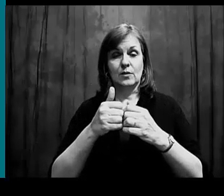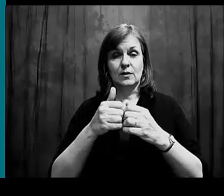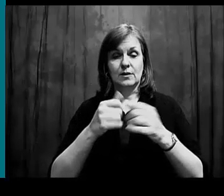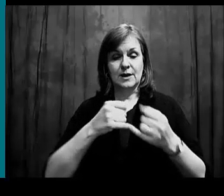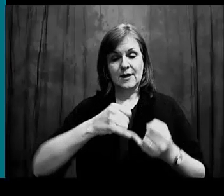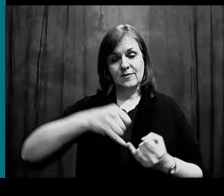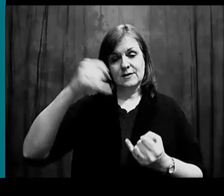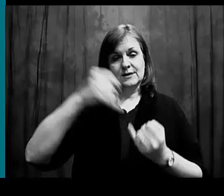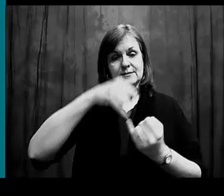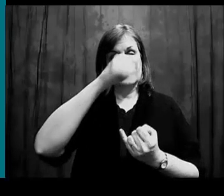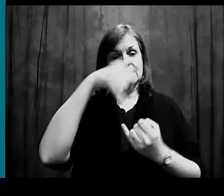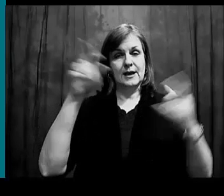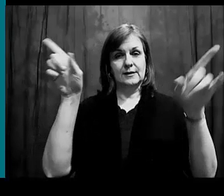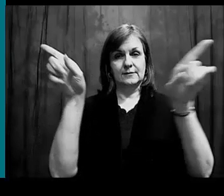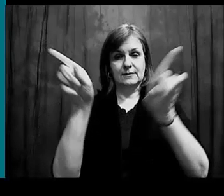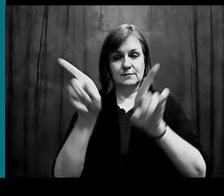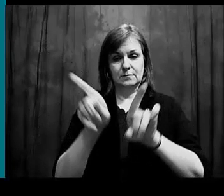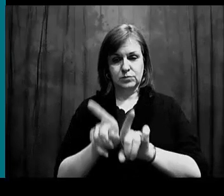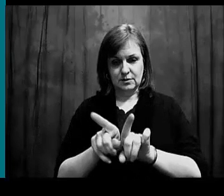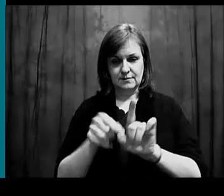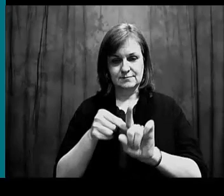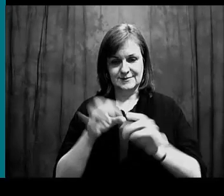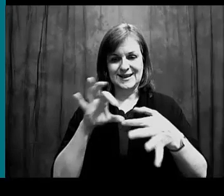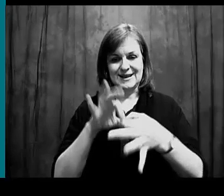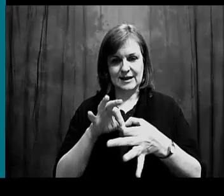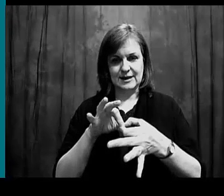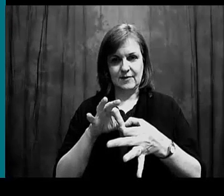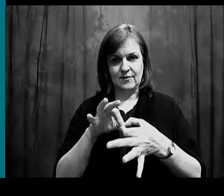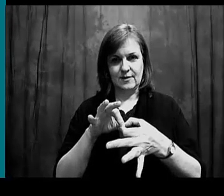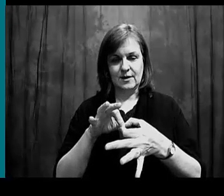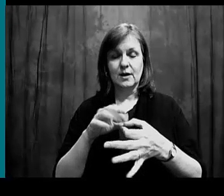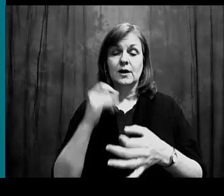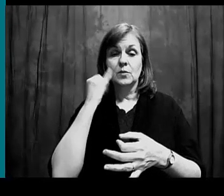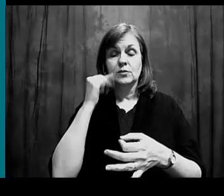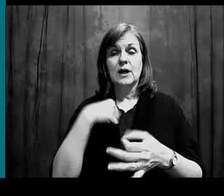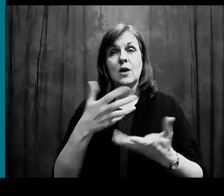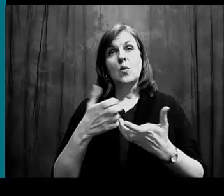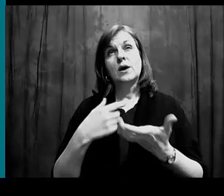branches on the tree year or these lines actually come together at particular points. If I want to